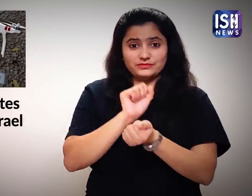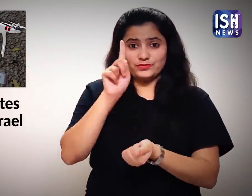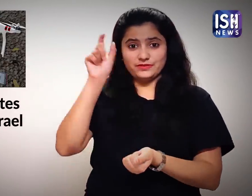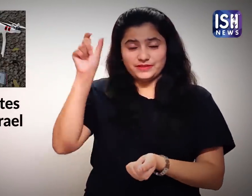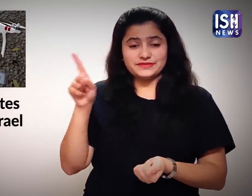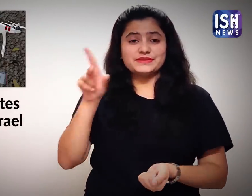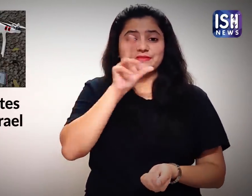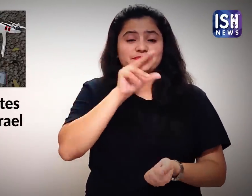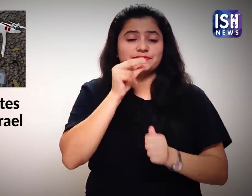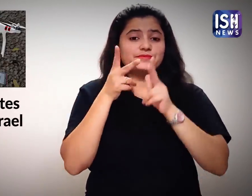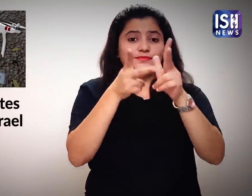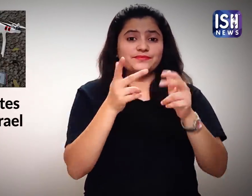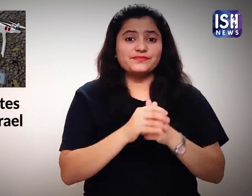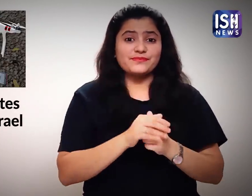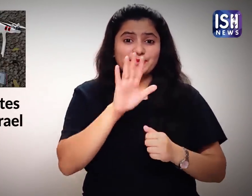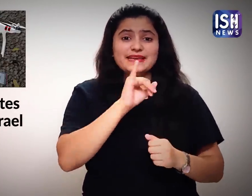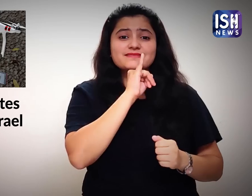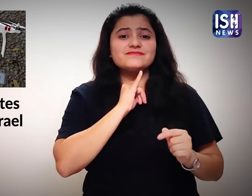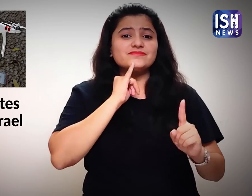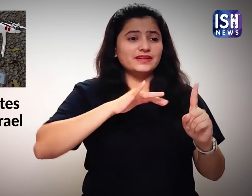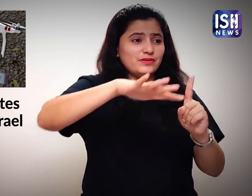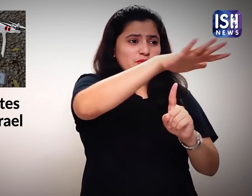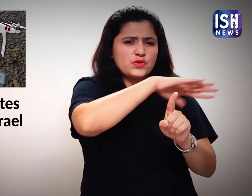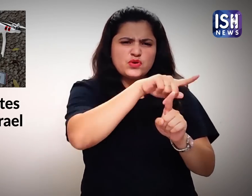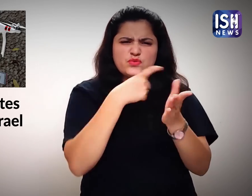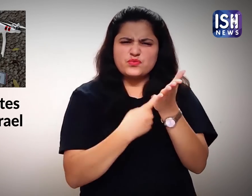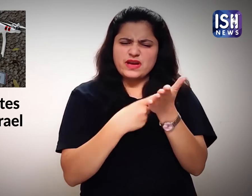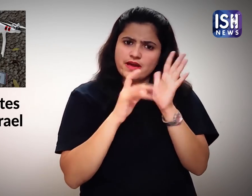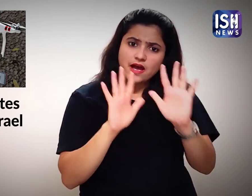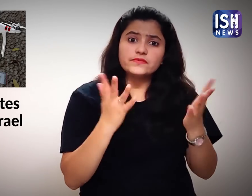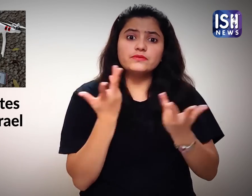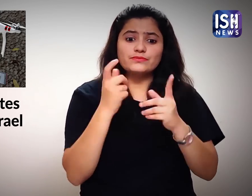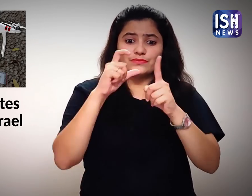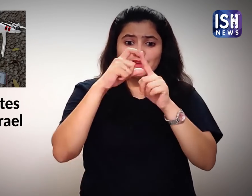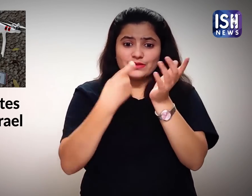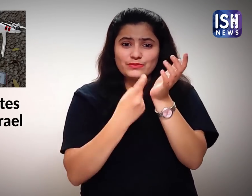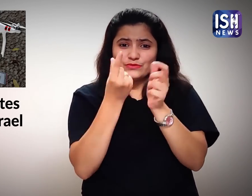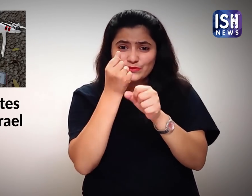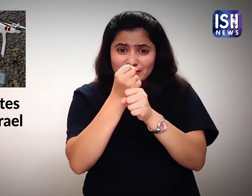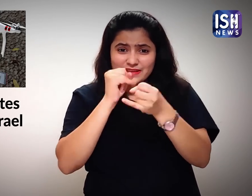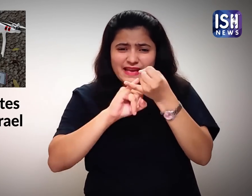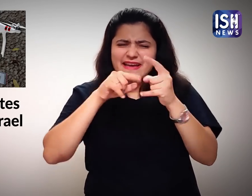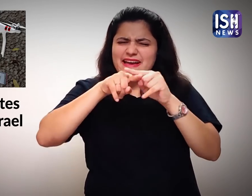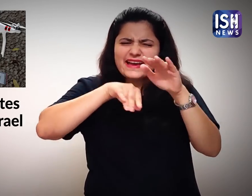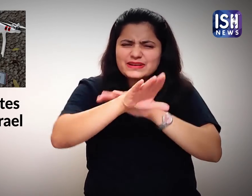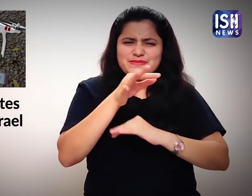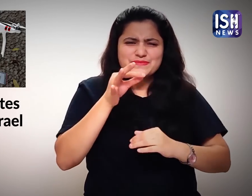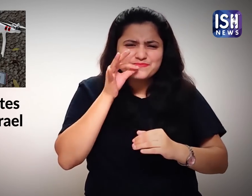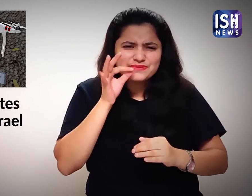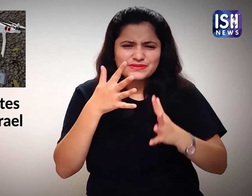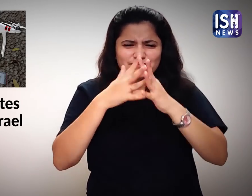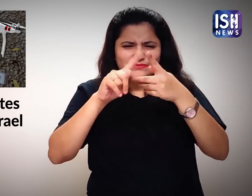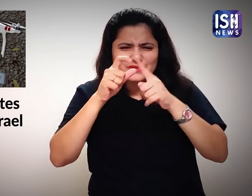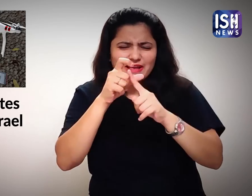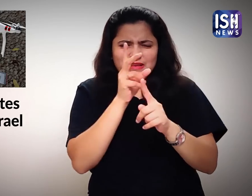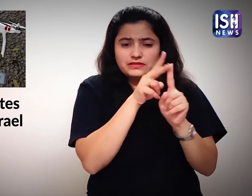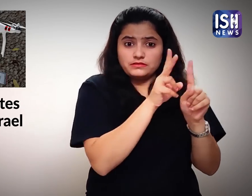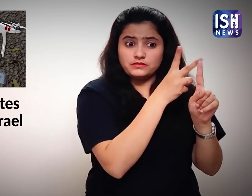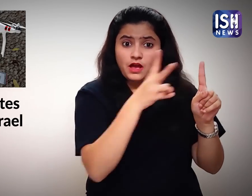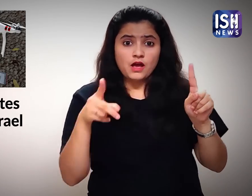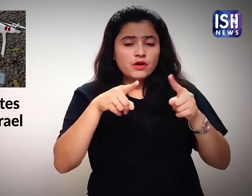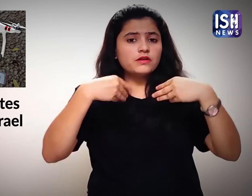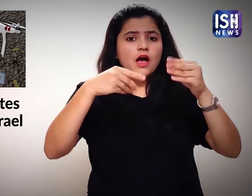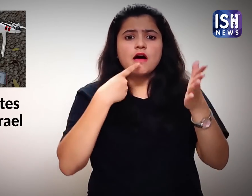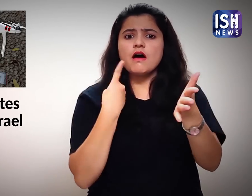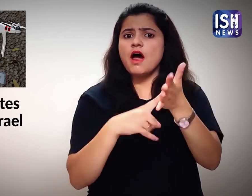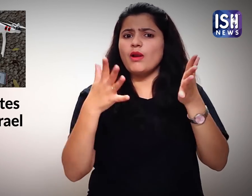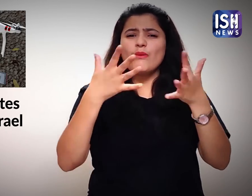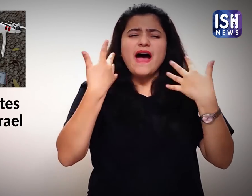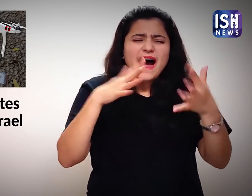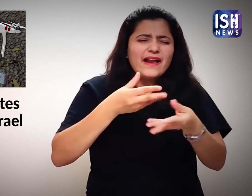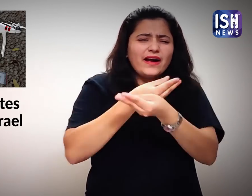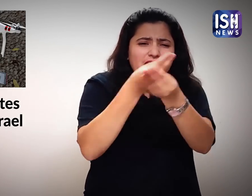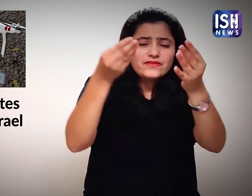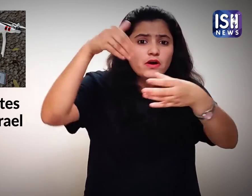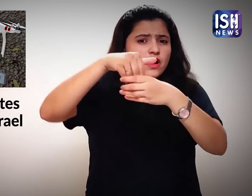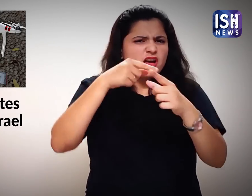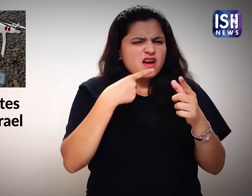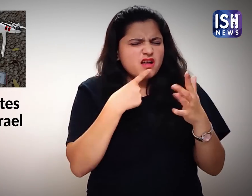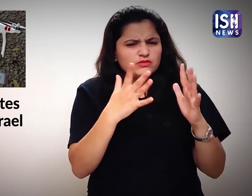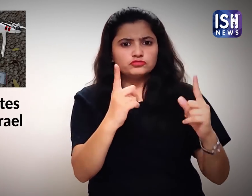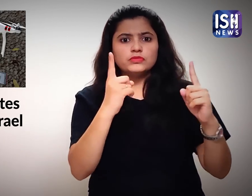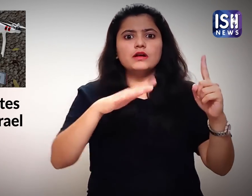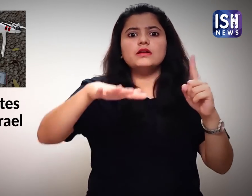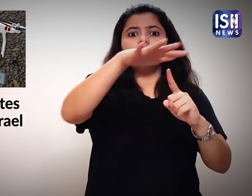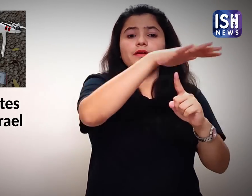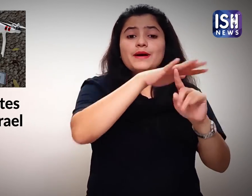A police spokesperson said, “The distribution of a suspected narcotic substance is illegal in Israel.